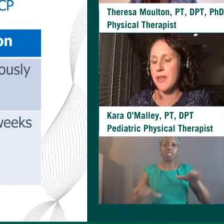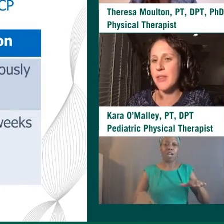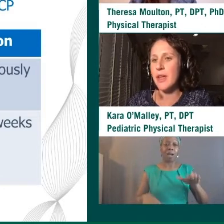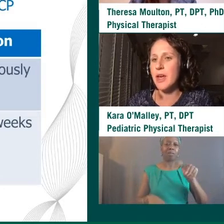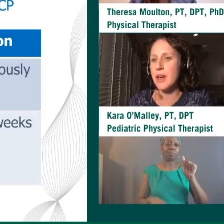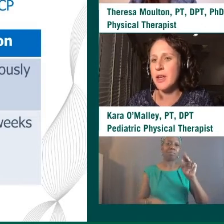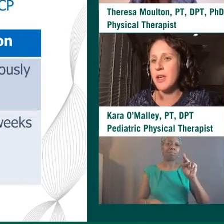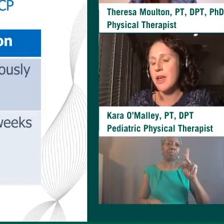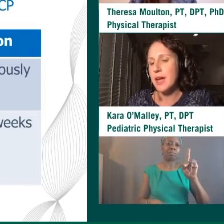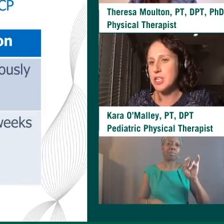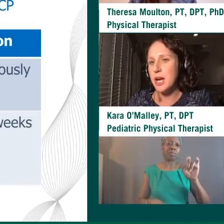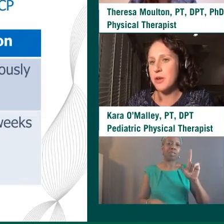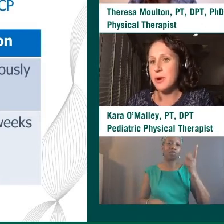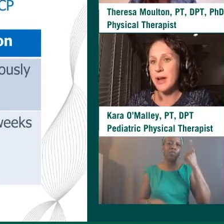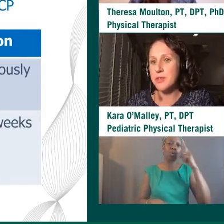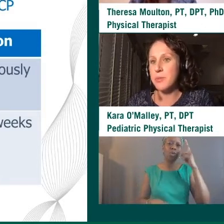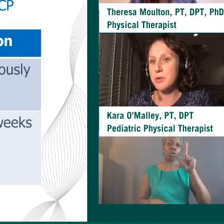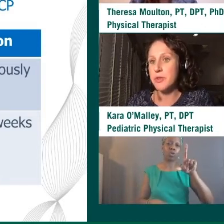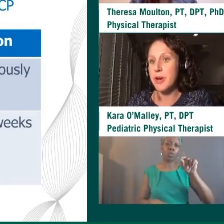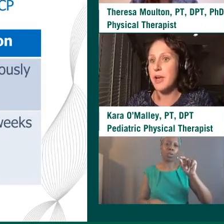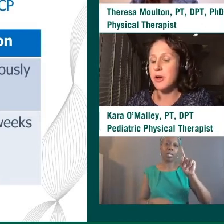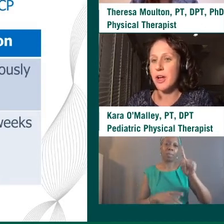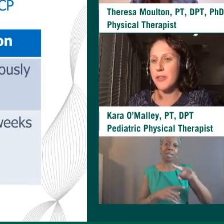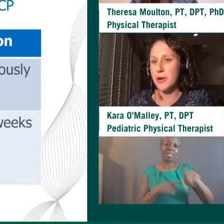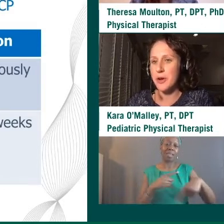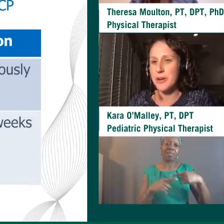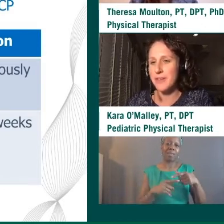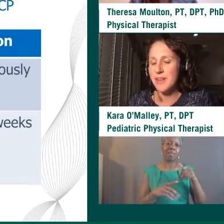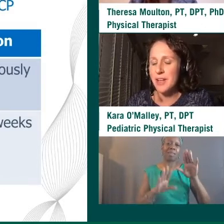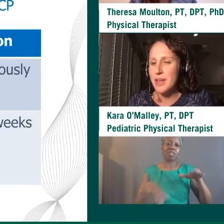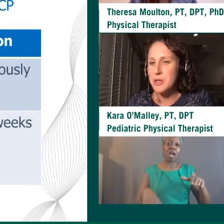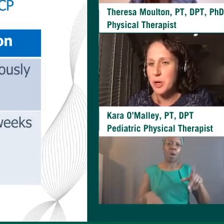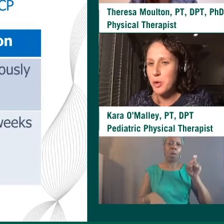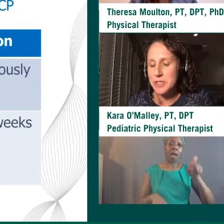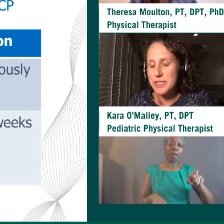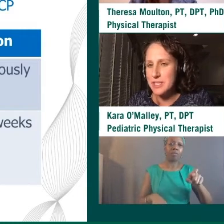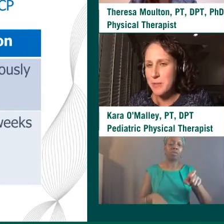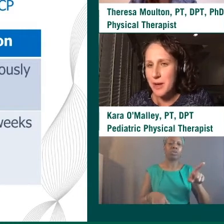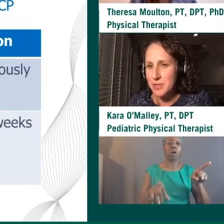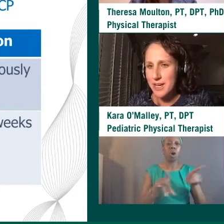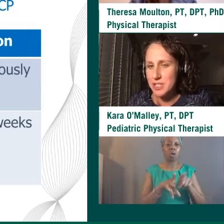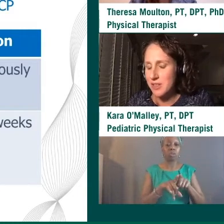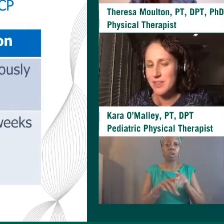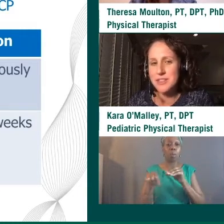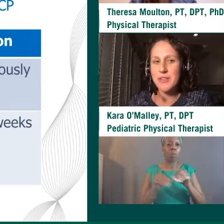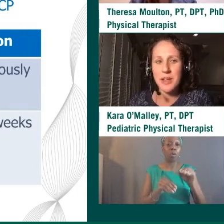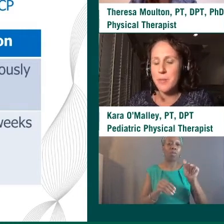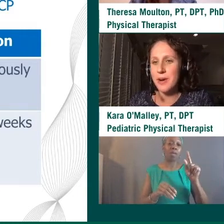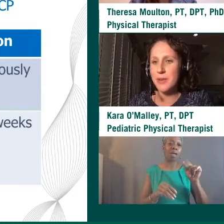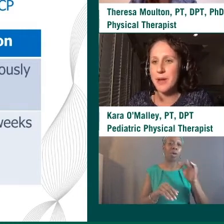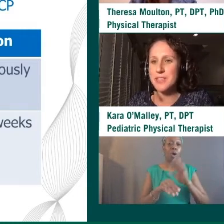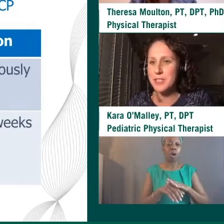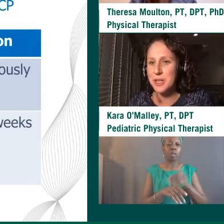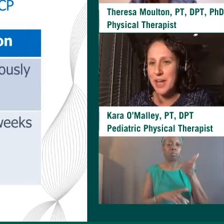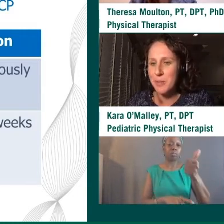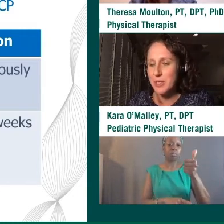And then that child would have to move their ankle on their own. And it was a cool system that was actually developed partly by Dr. Gaebler.